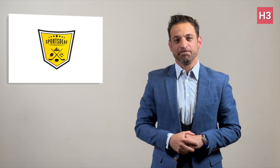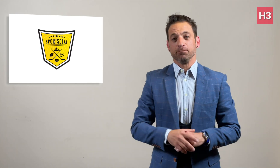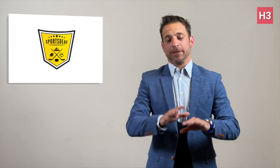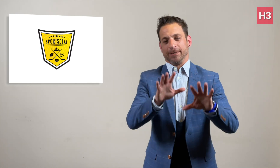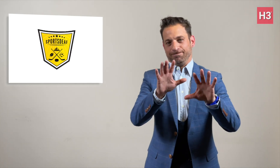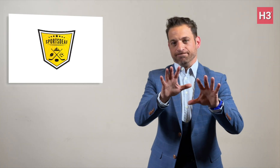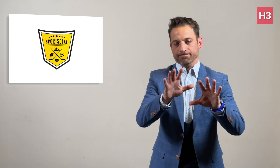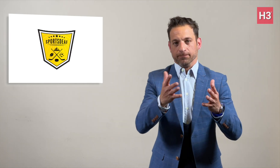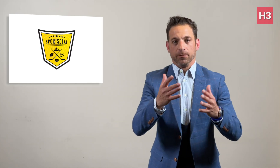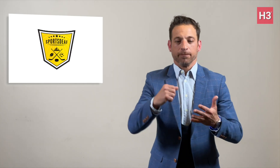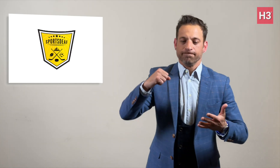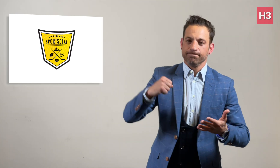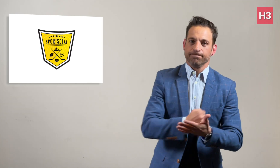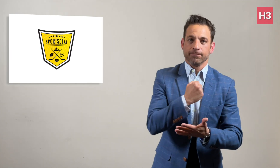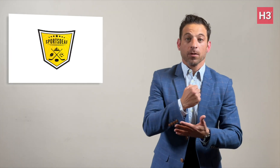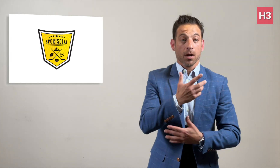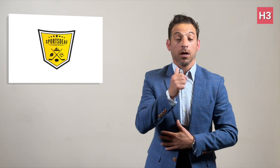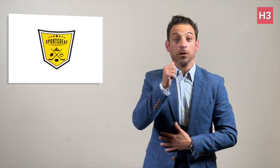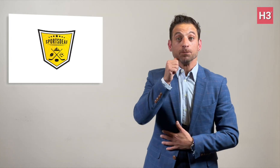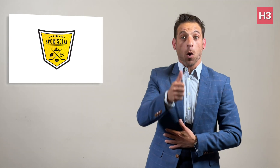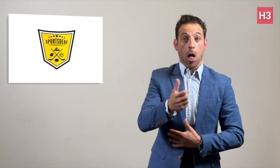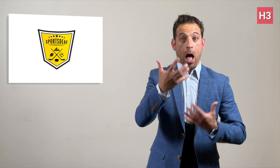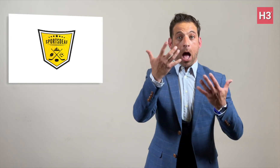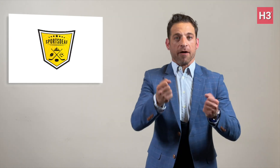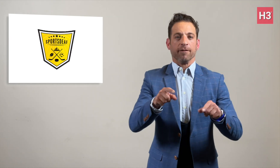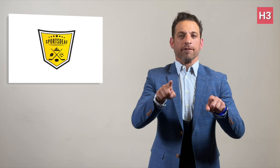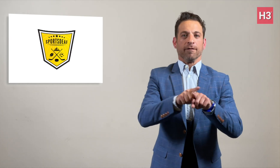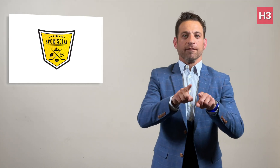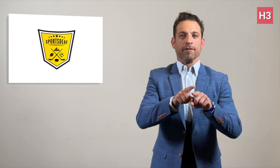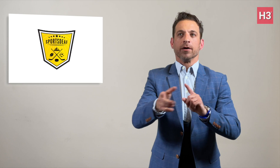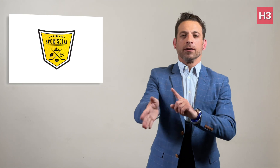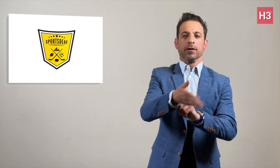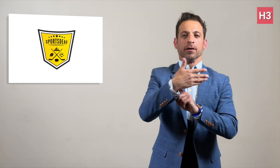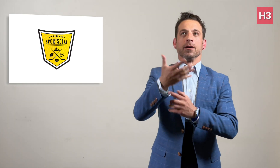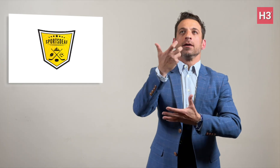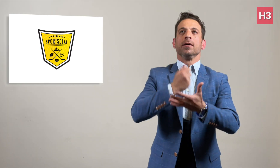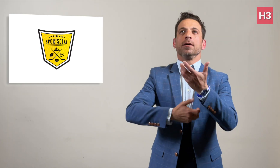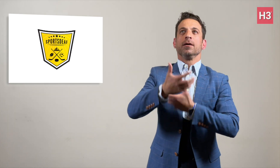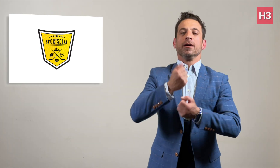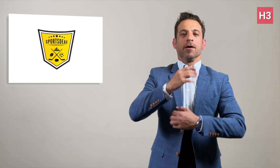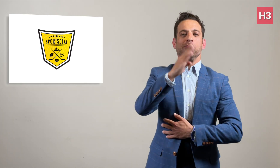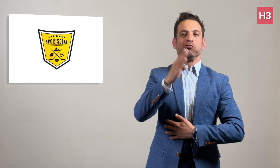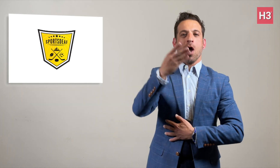however the ceremony will be less formal